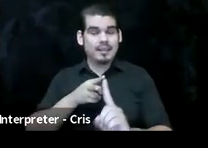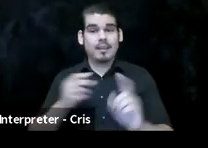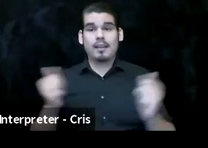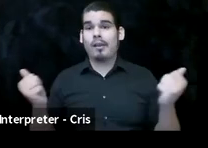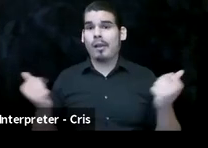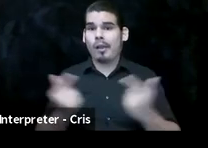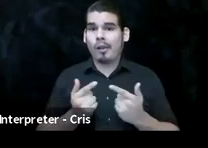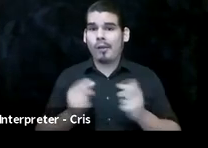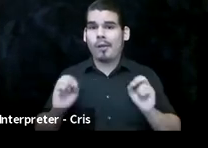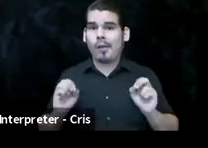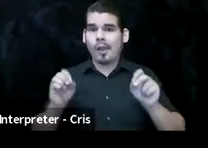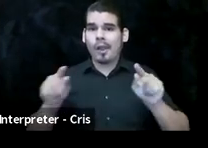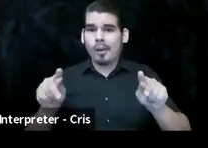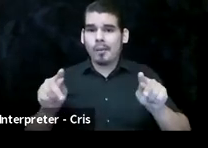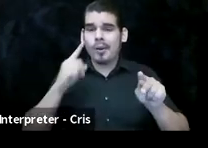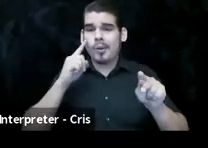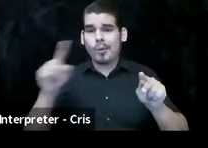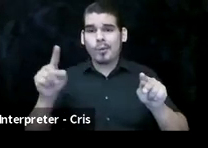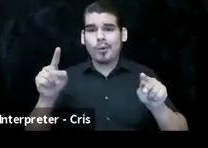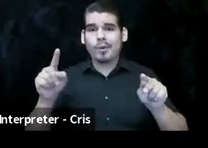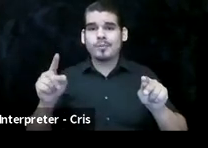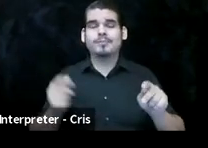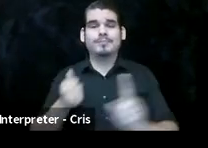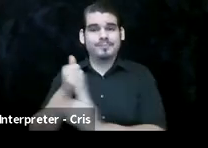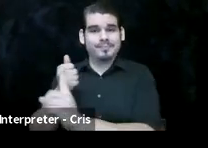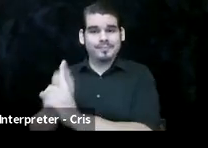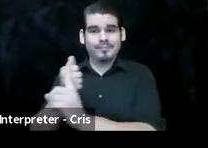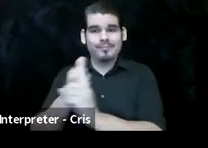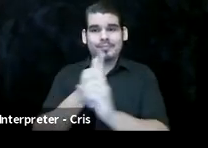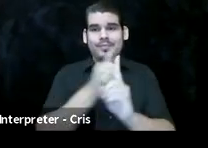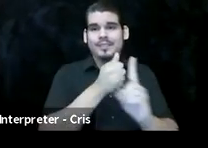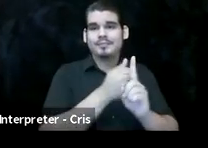Gerardo Chavez, RAD IX: The concerns of their students, although you're able to interrupt with these motives.